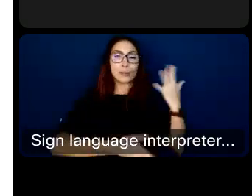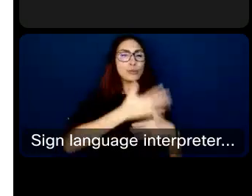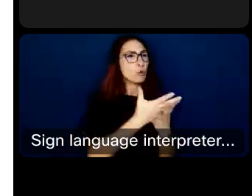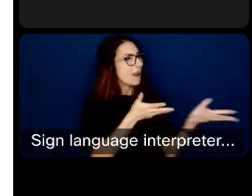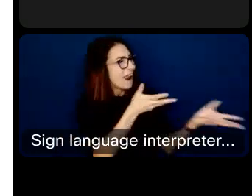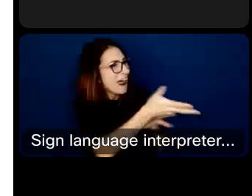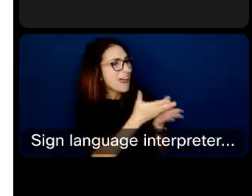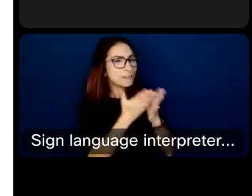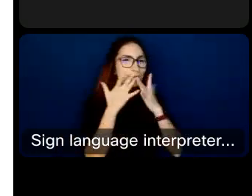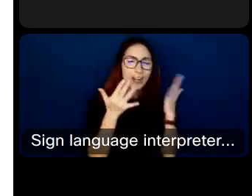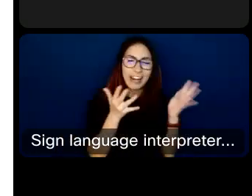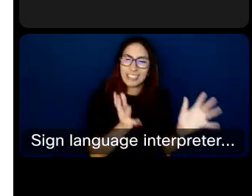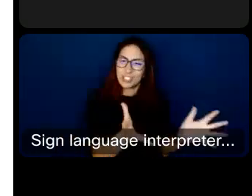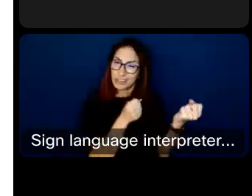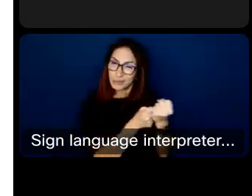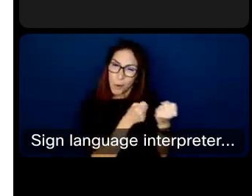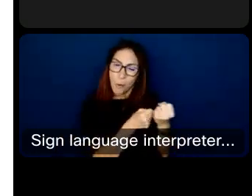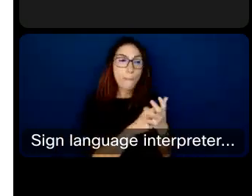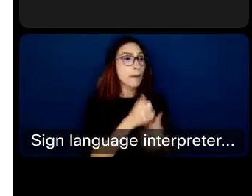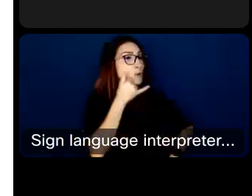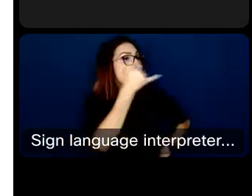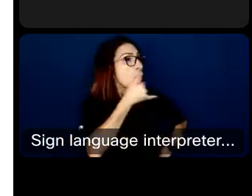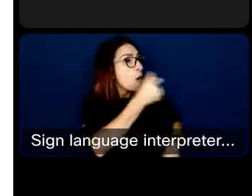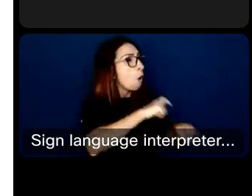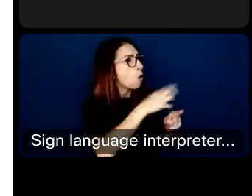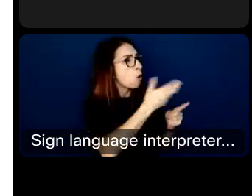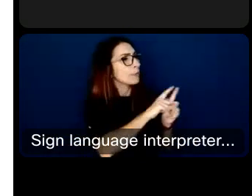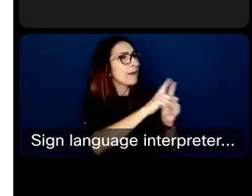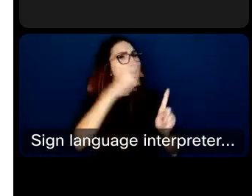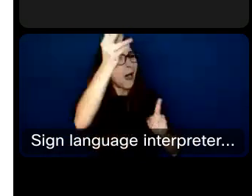of phone calls or going to see a movie together or taking a walk